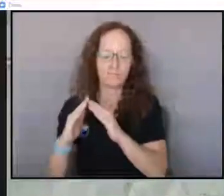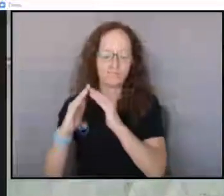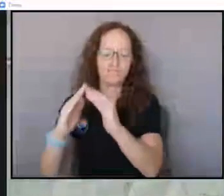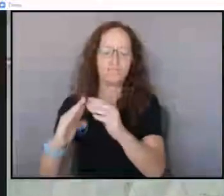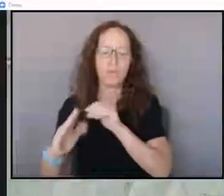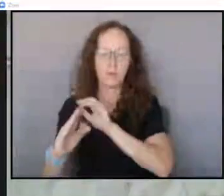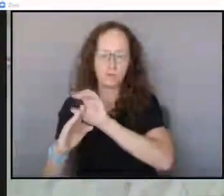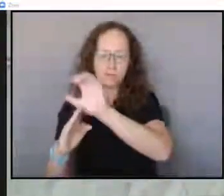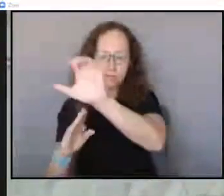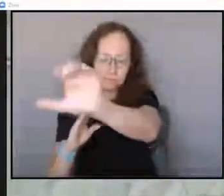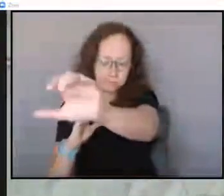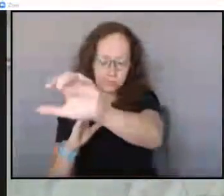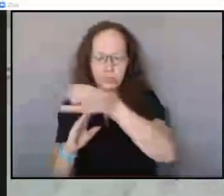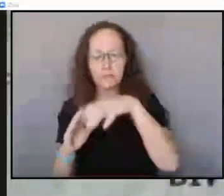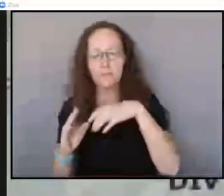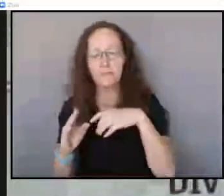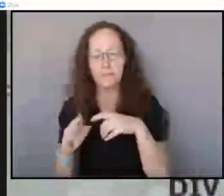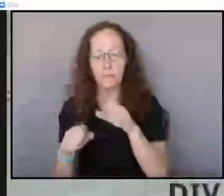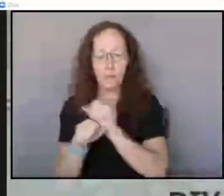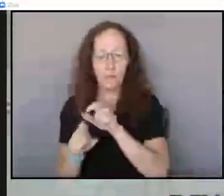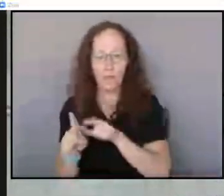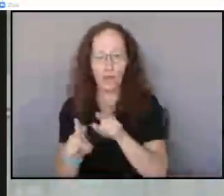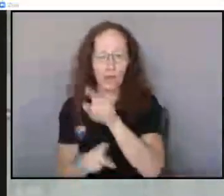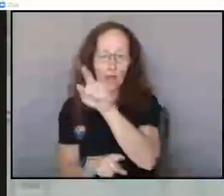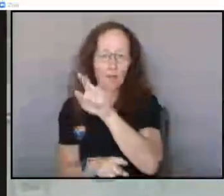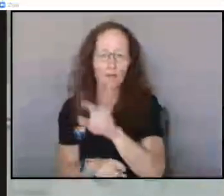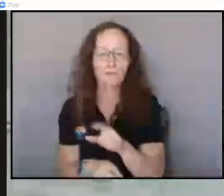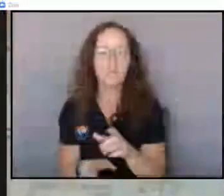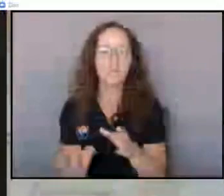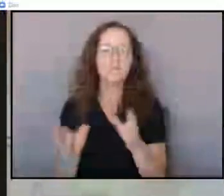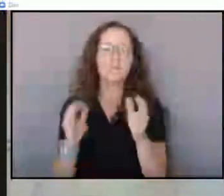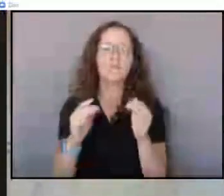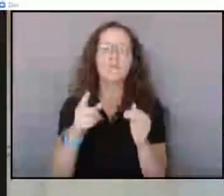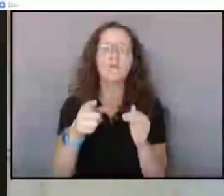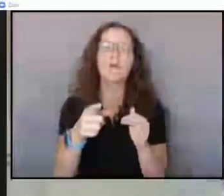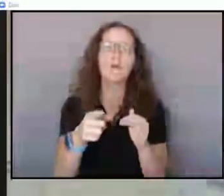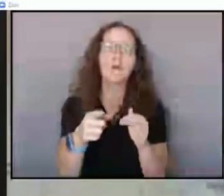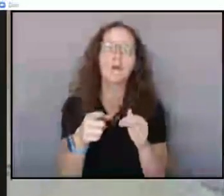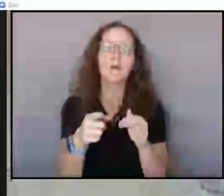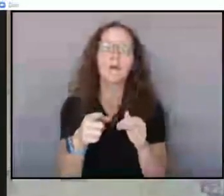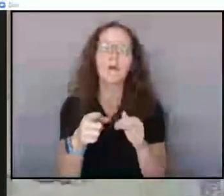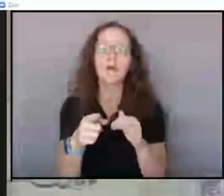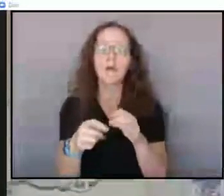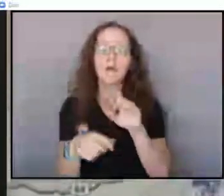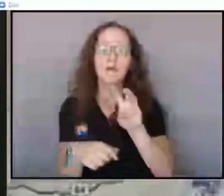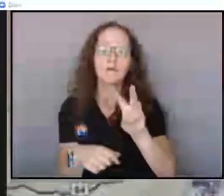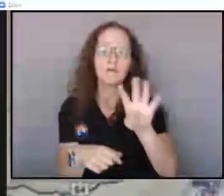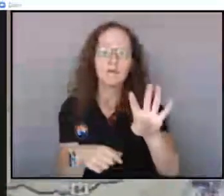DAYS. AND LIMA-LIMA ALL THE WAY AT THE TOP OF THE SUMMIT, THE 64 SUMMIT, WORKING DOWN TOWARDS THEM. THEY ARE MAKING GREAT PROGRESS.